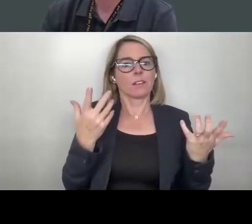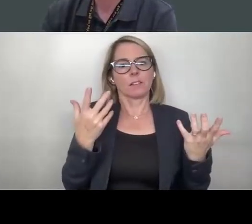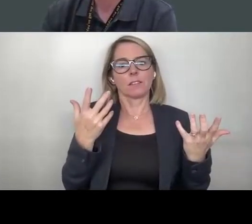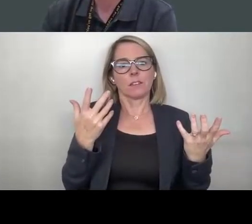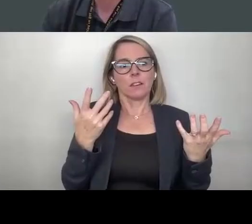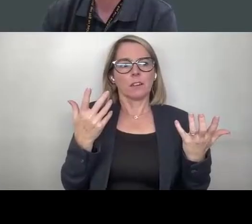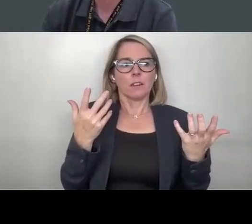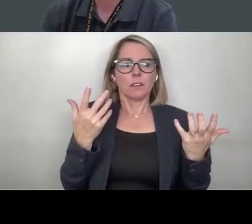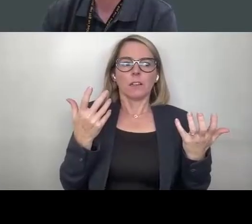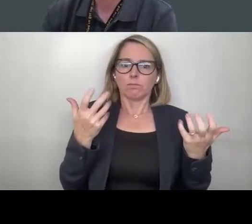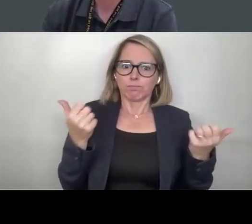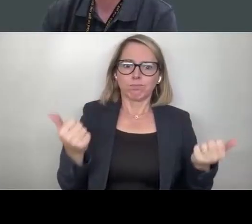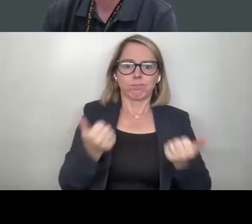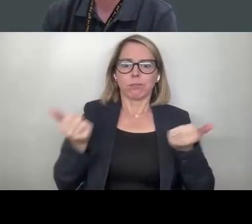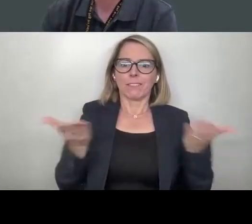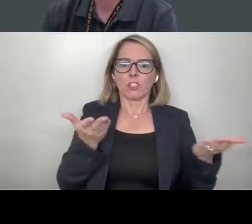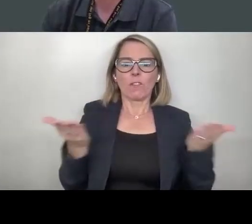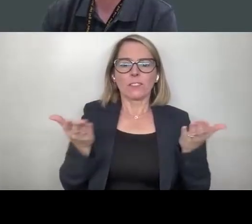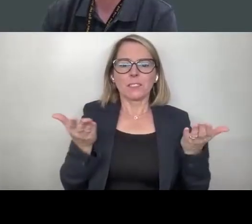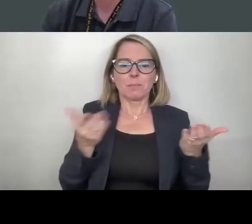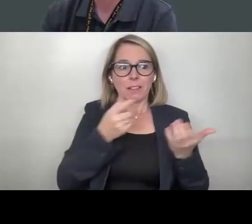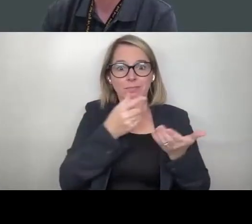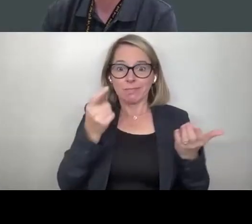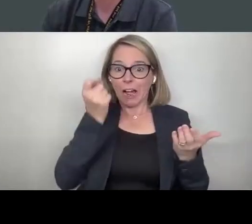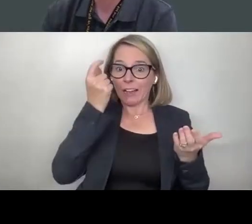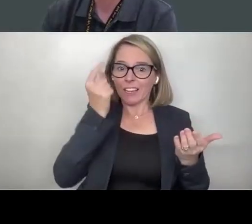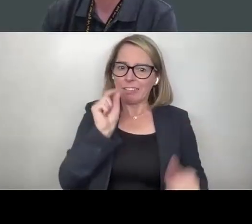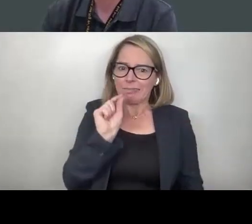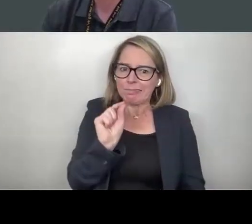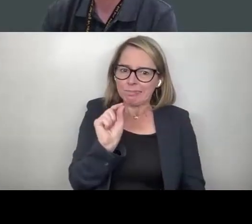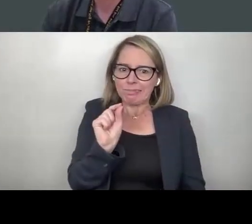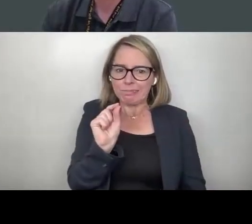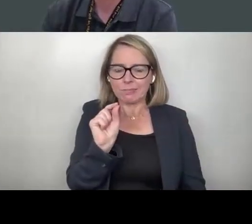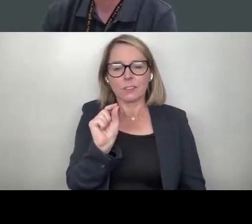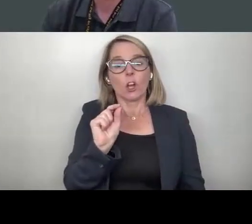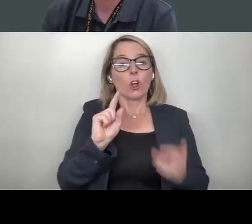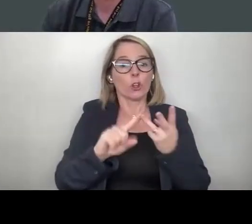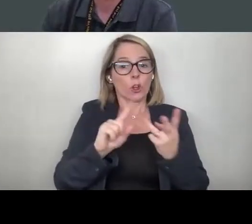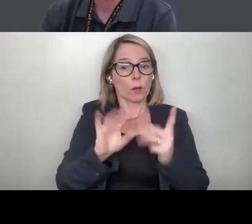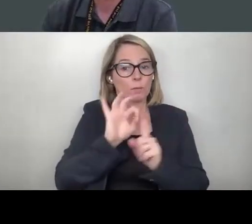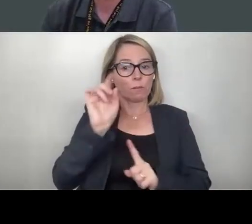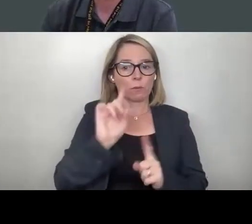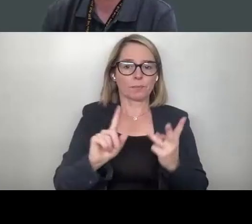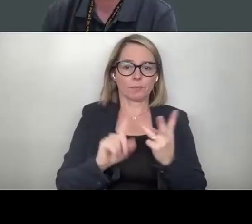required. Third, I think is making sure we've got a system which has a much more inclusive culture